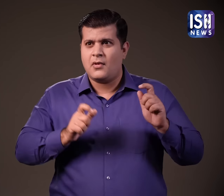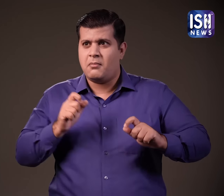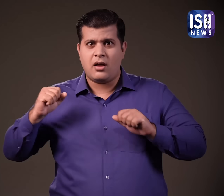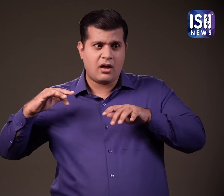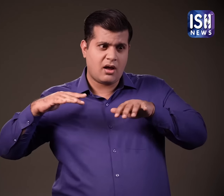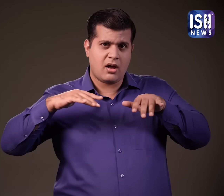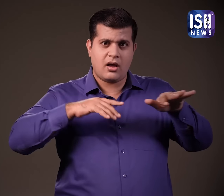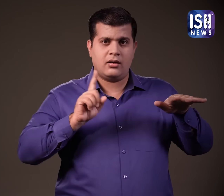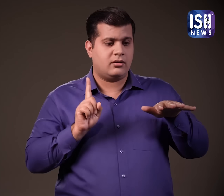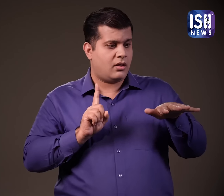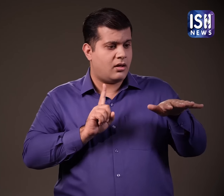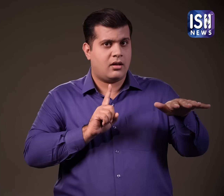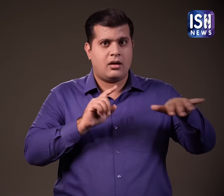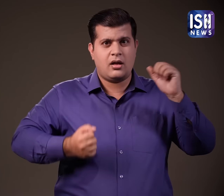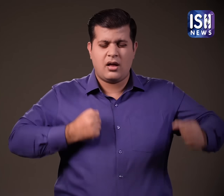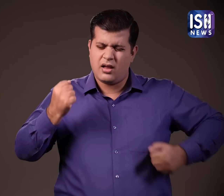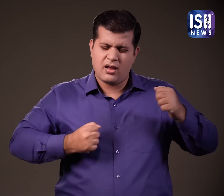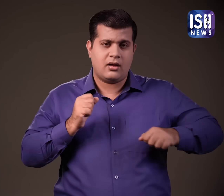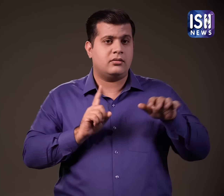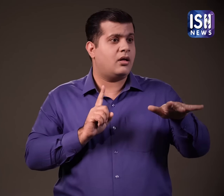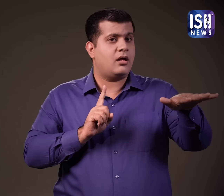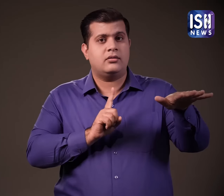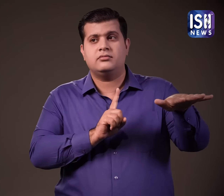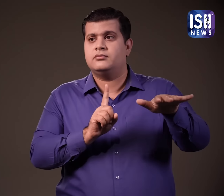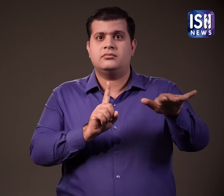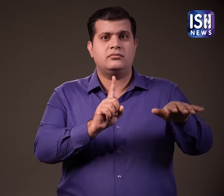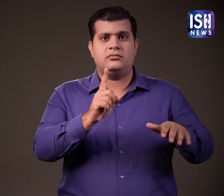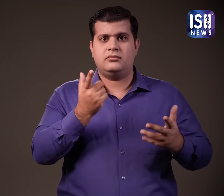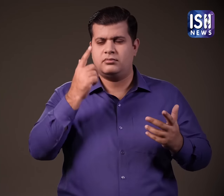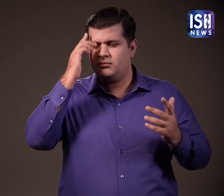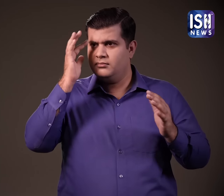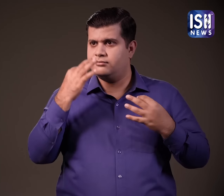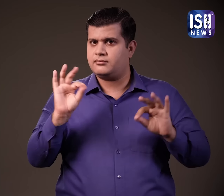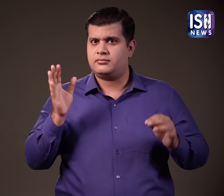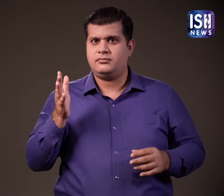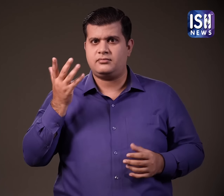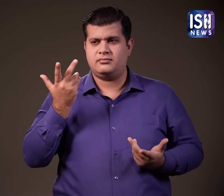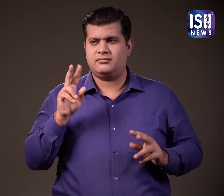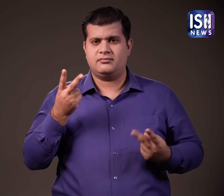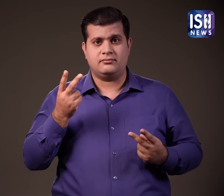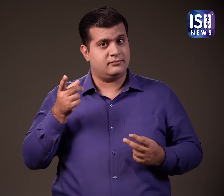While everyone was screaming and running, he remained remarkably composed, walking calmly.